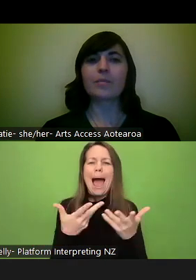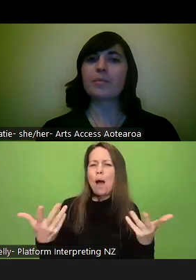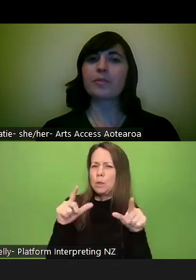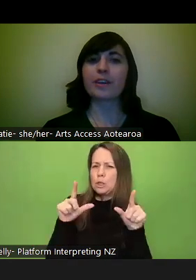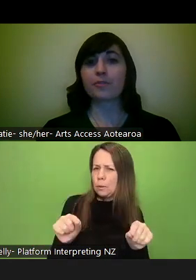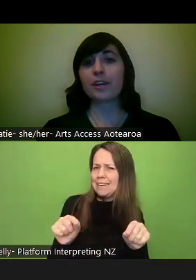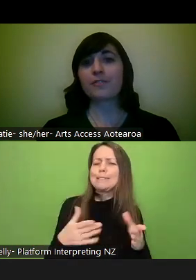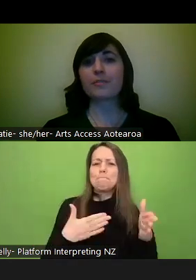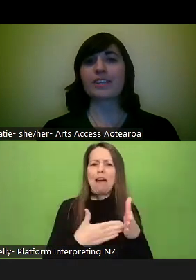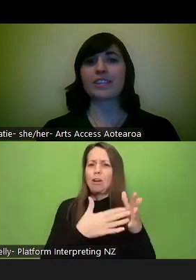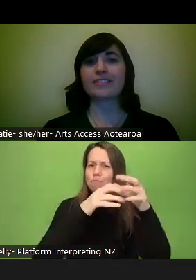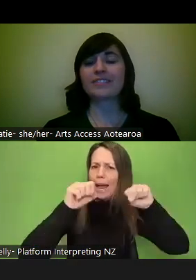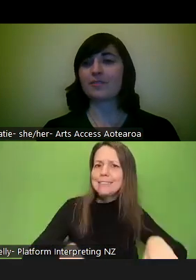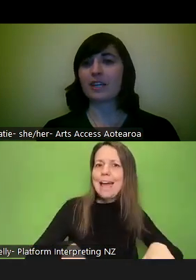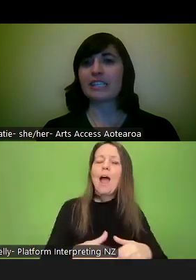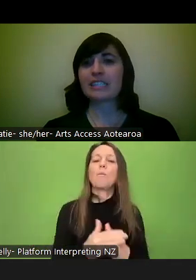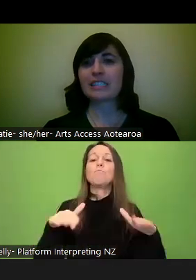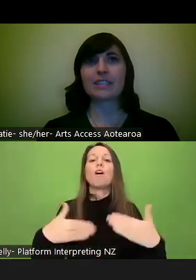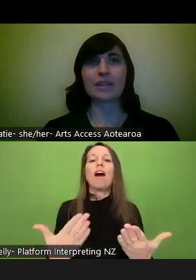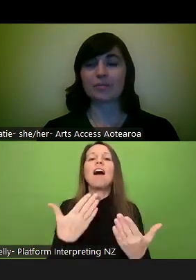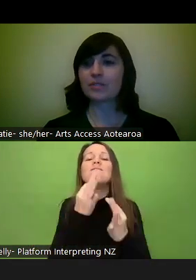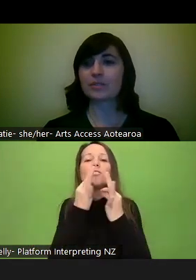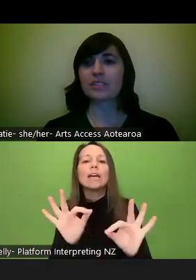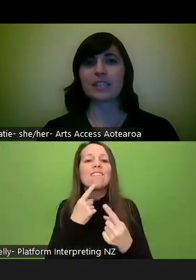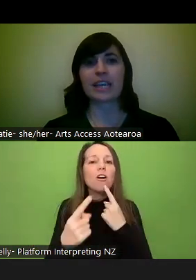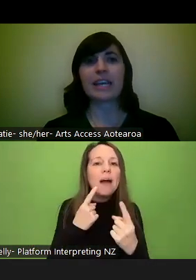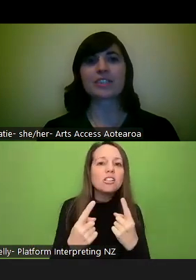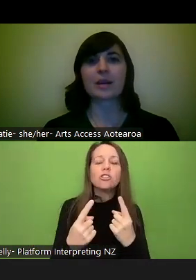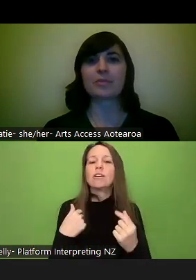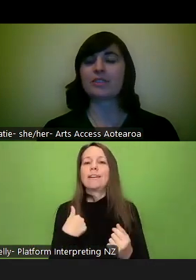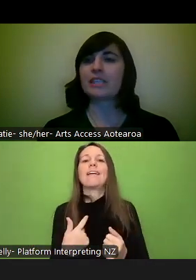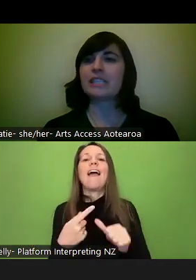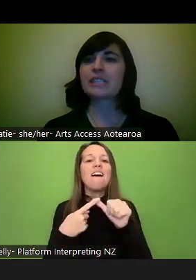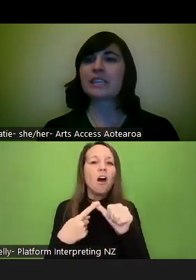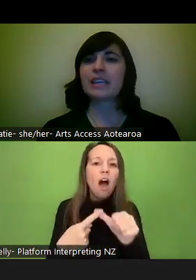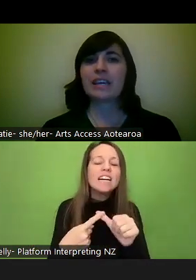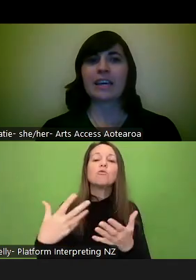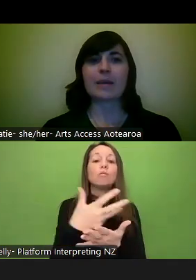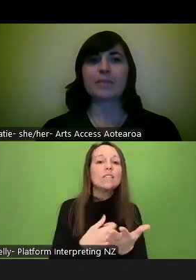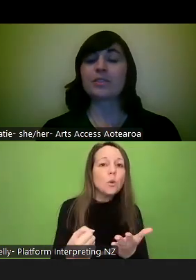We provide free information, advice, resources, and connection opportunities